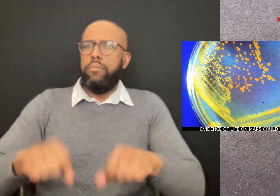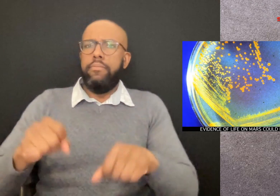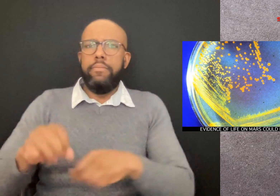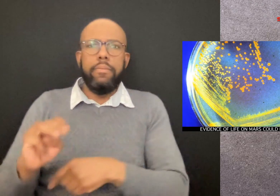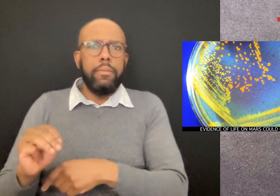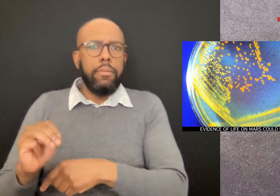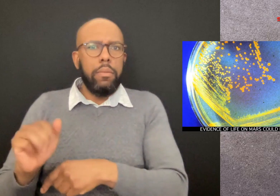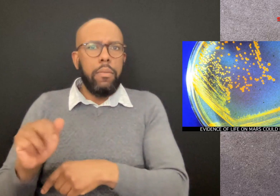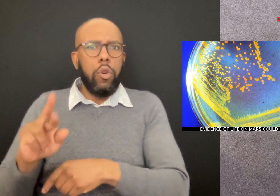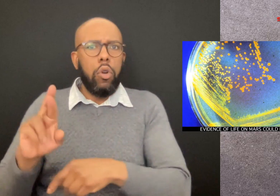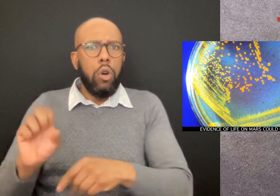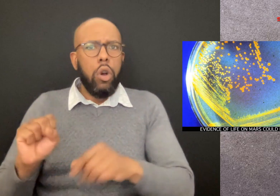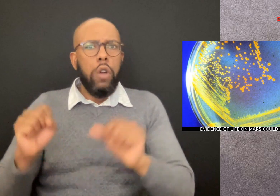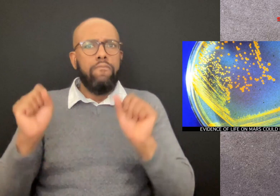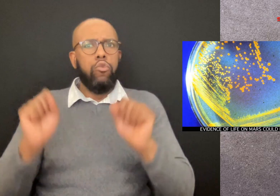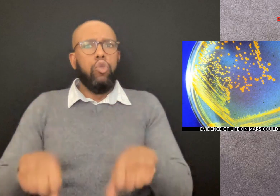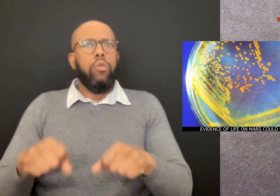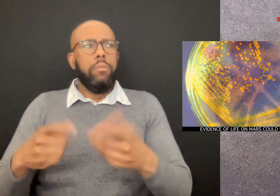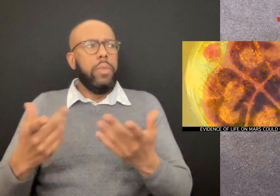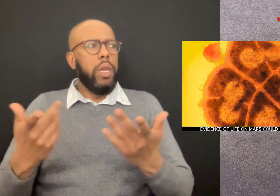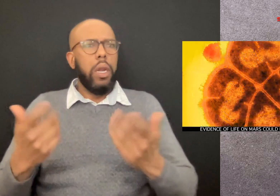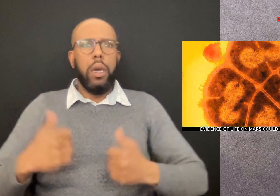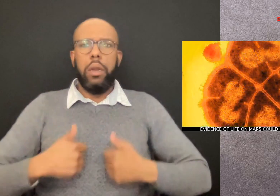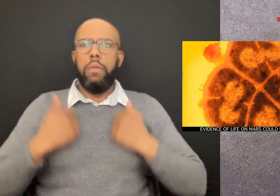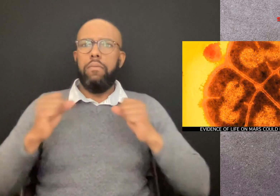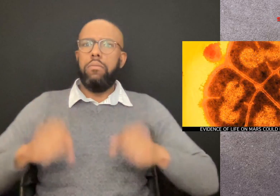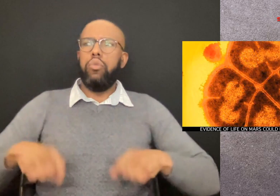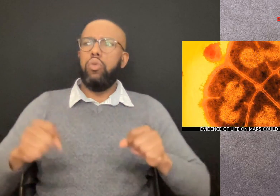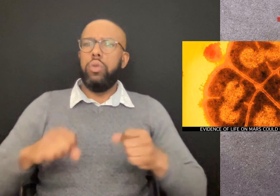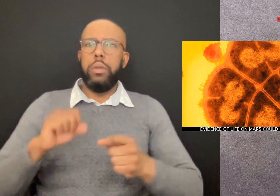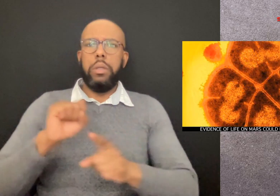Researchers concluded Mars could have been livable billions of years ago.